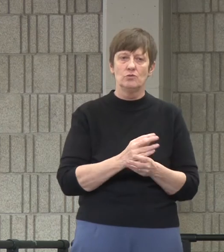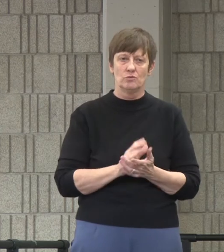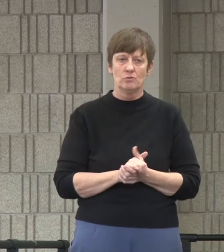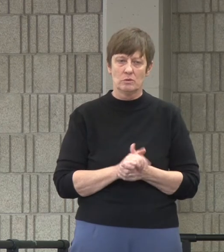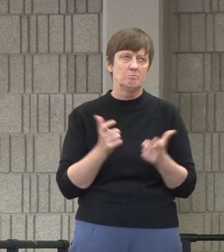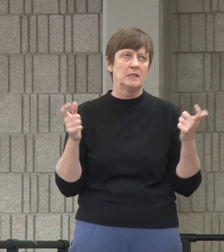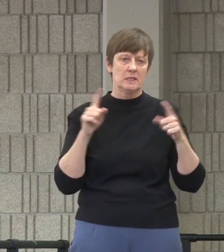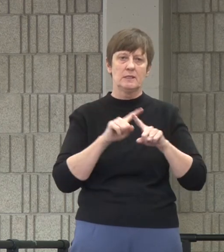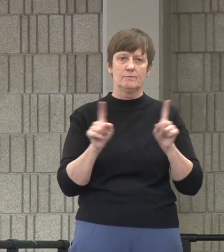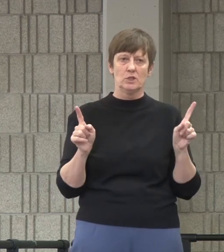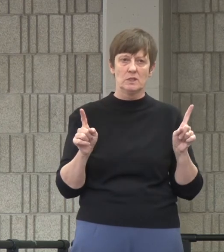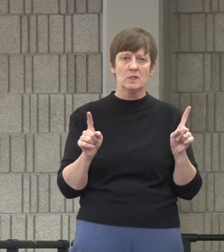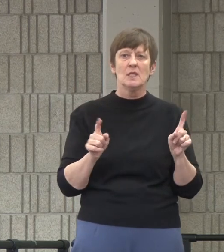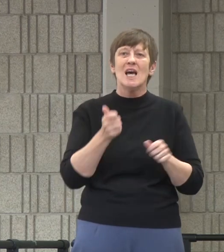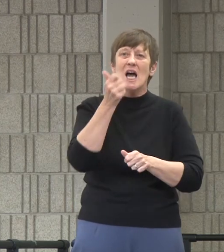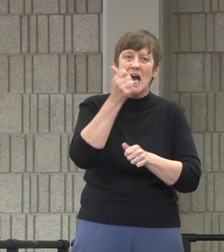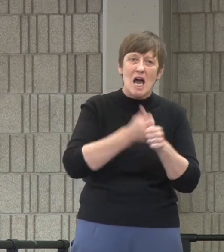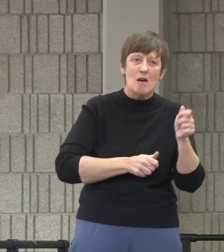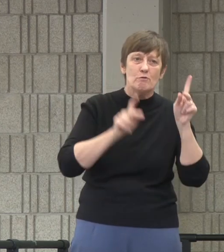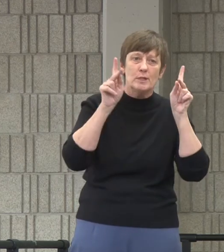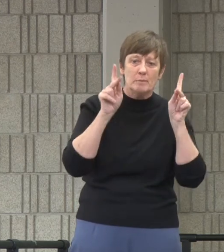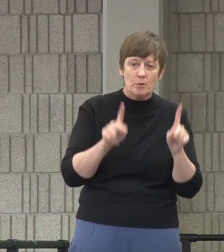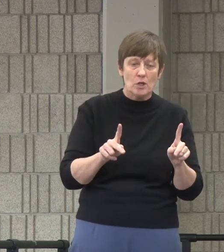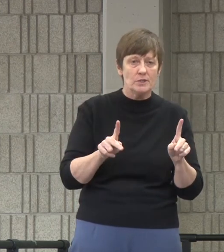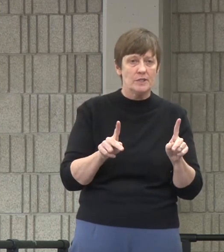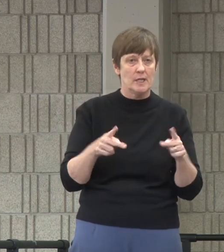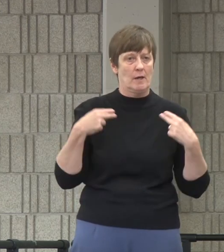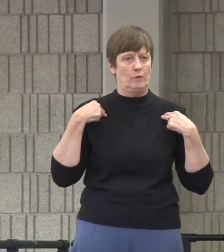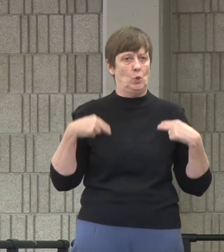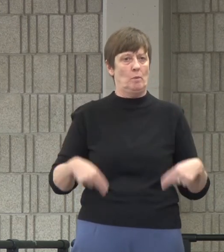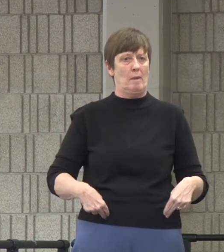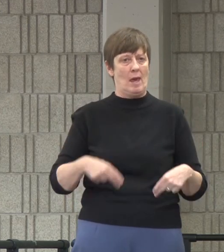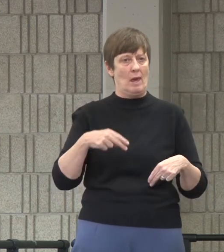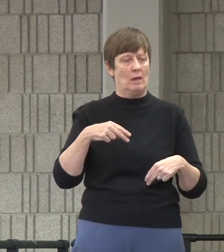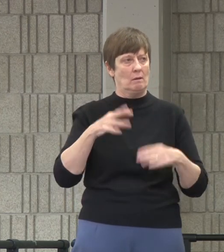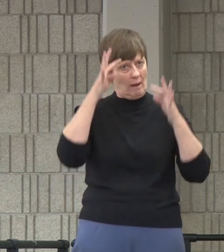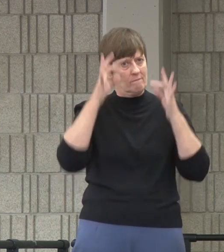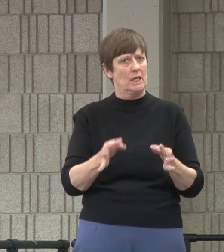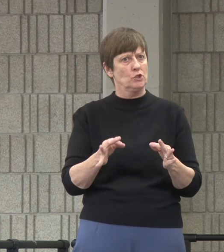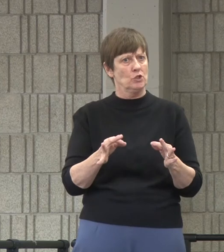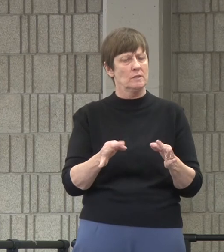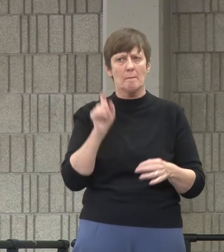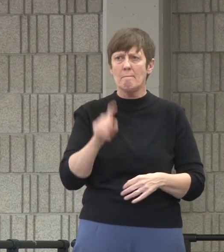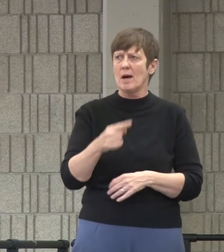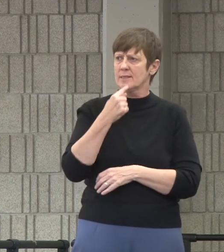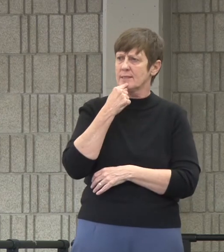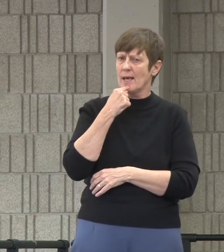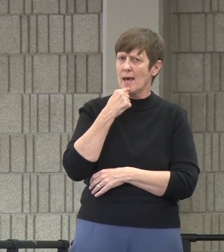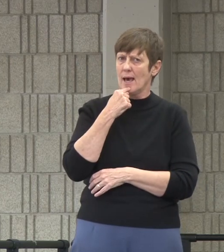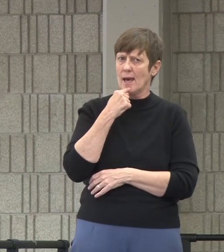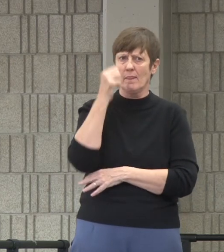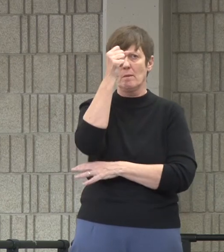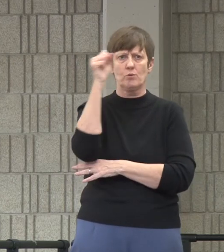He said every person of humain convictions must decide on the protests that best suits